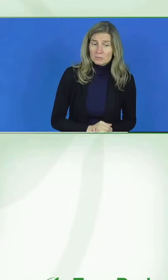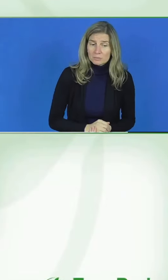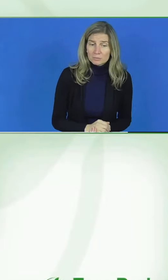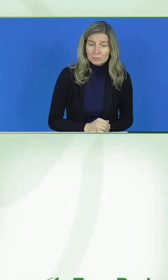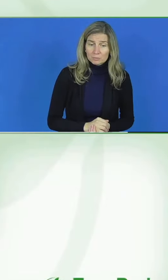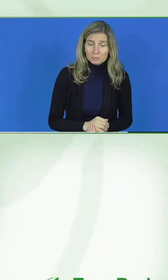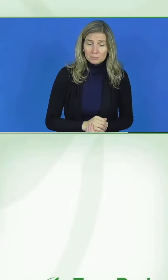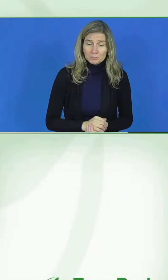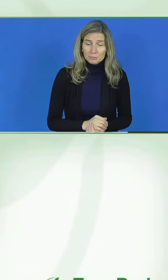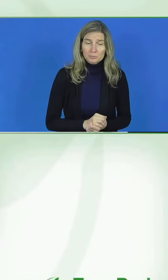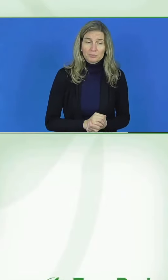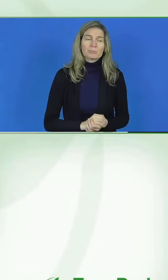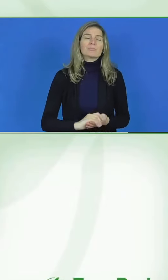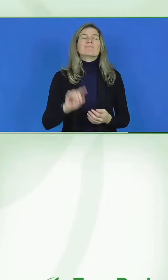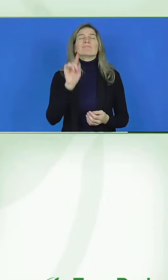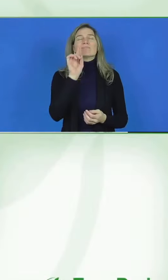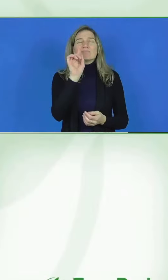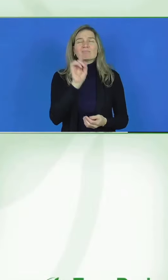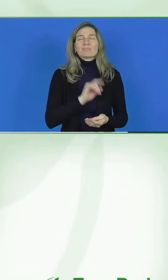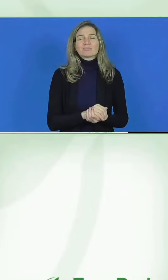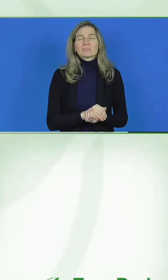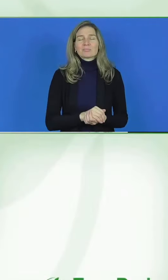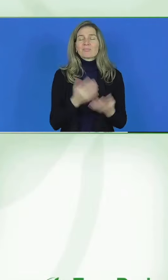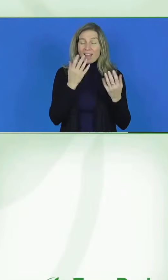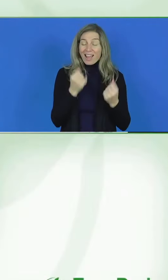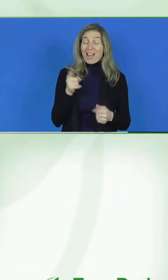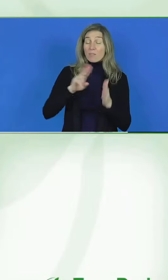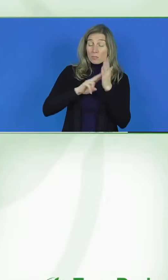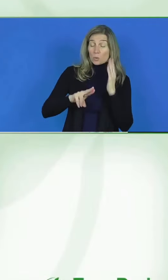people with disabilities full stop this is also the first case the